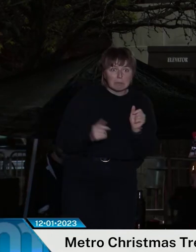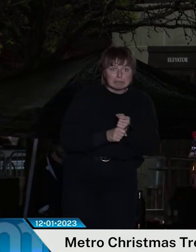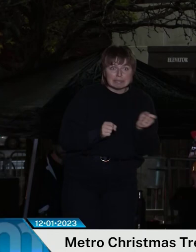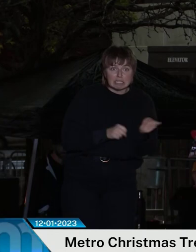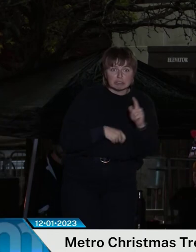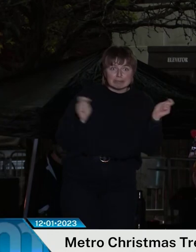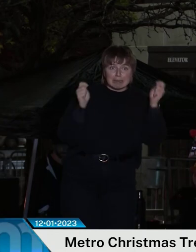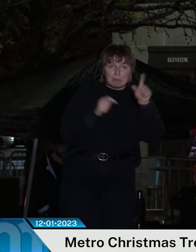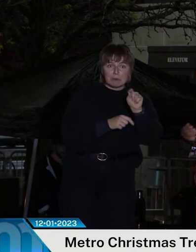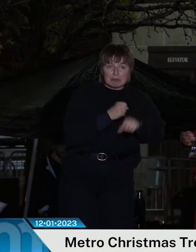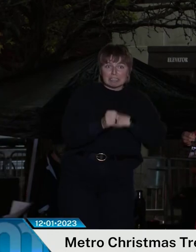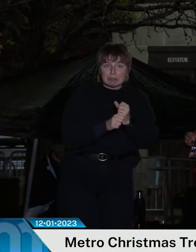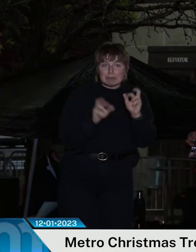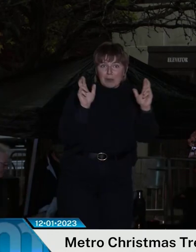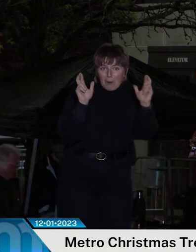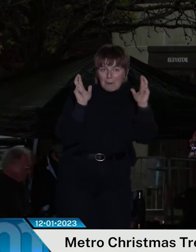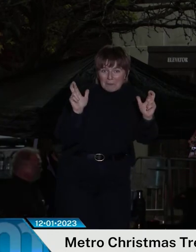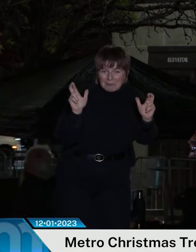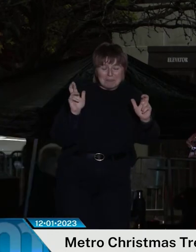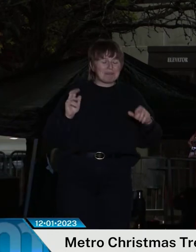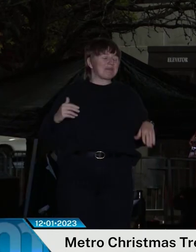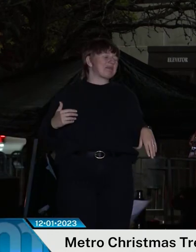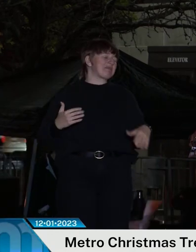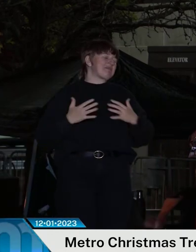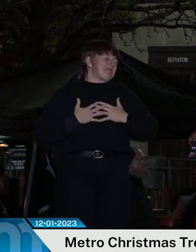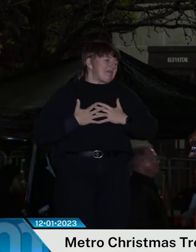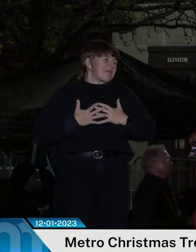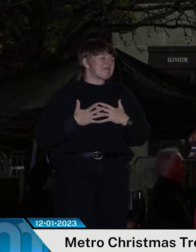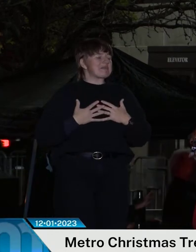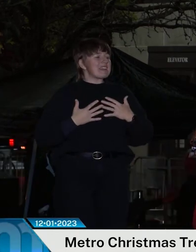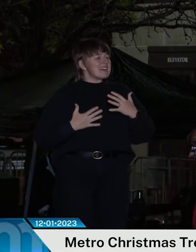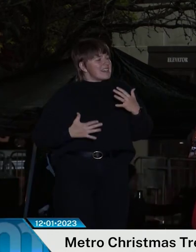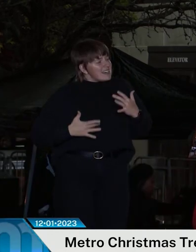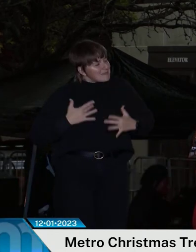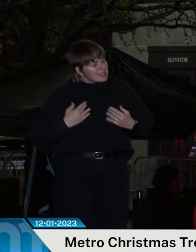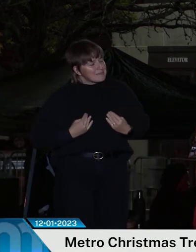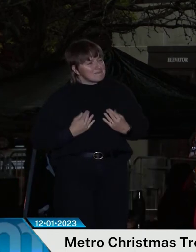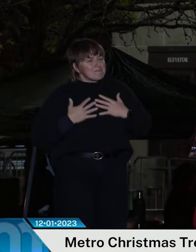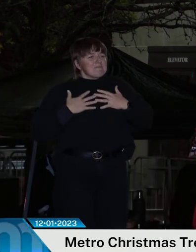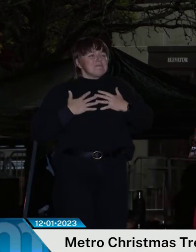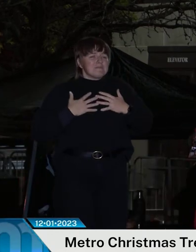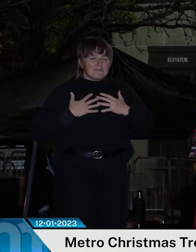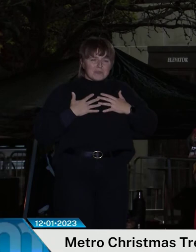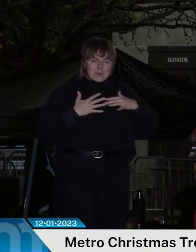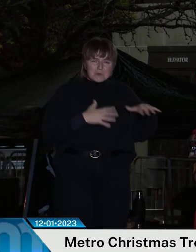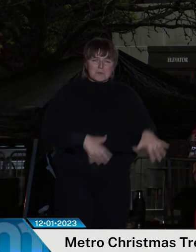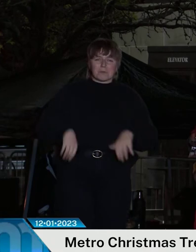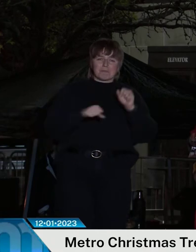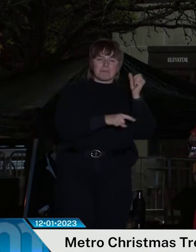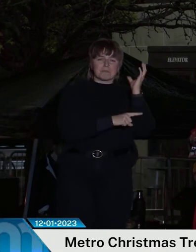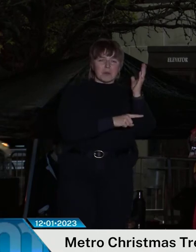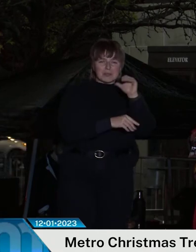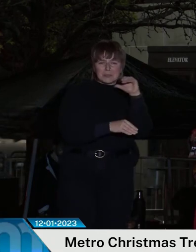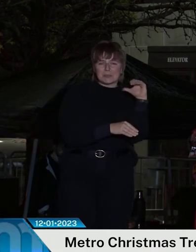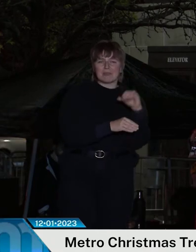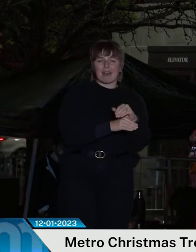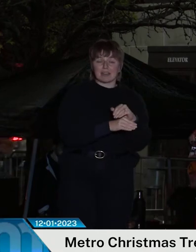HOPE THEY'LL HAVE ME BACK AT LEAST ONE MORE. AND. AND I AM